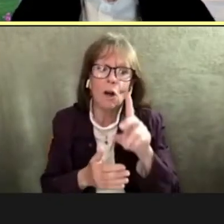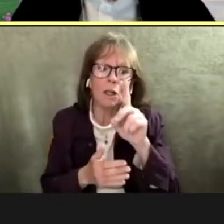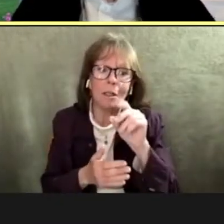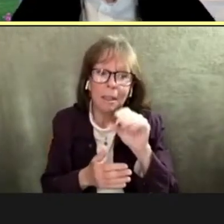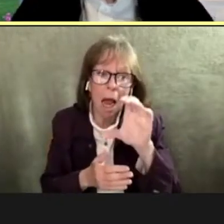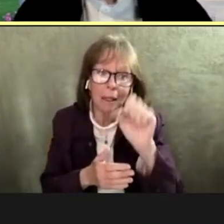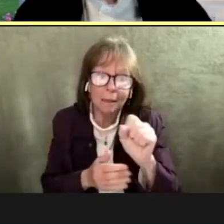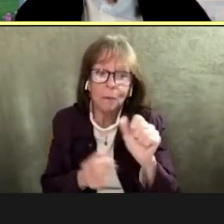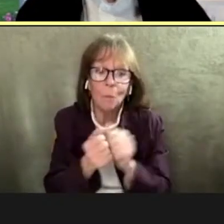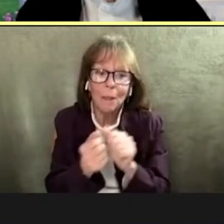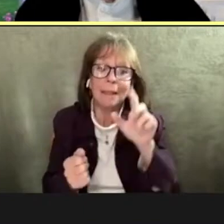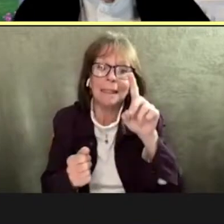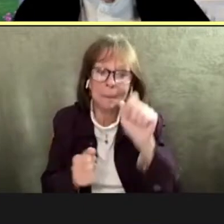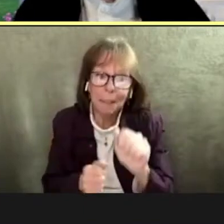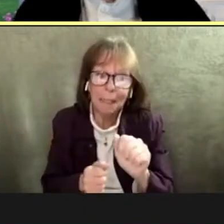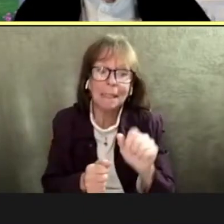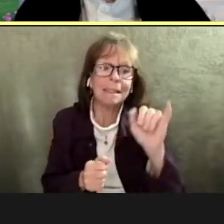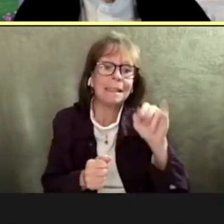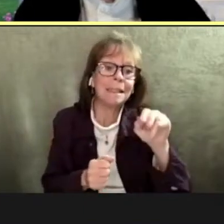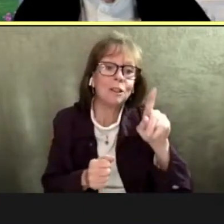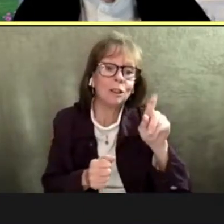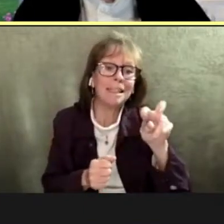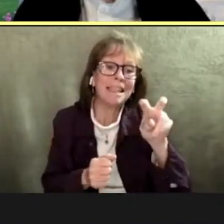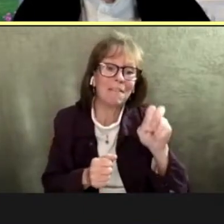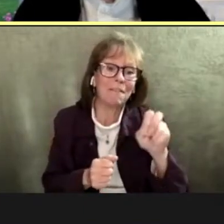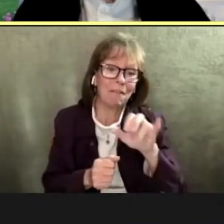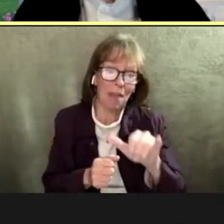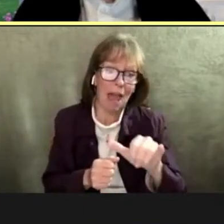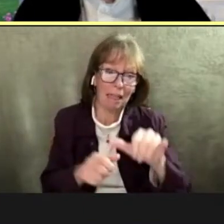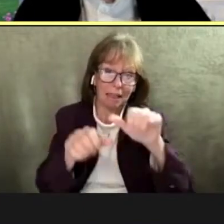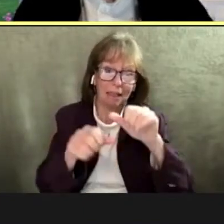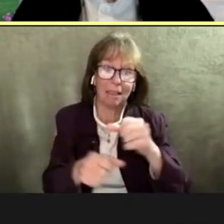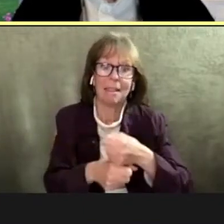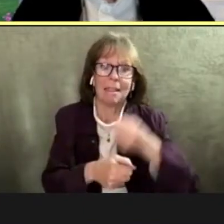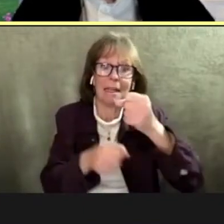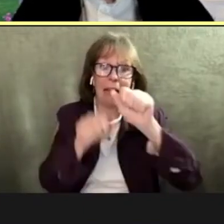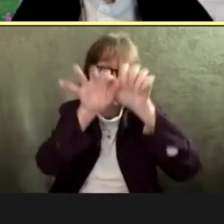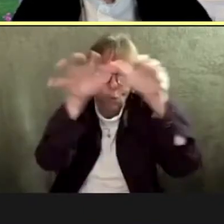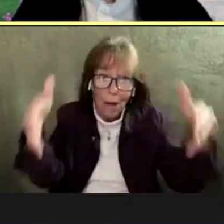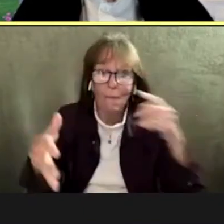And this is the umbrella organization for all of the incredible work that